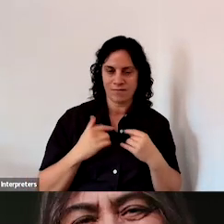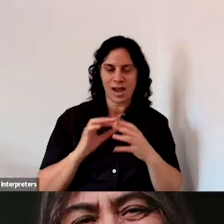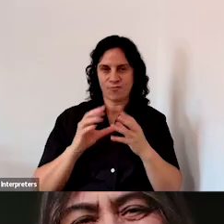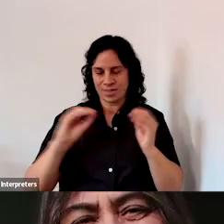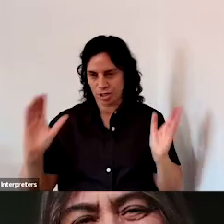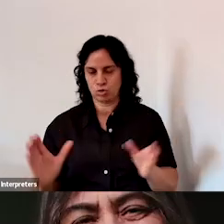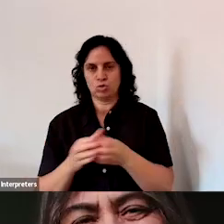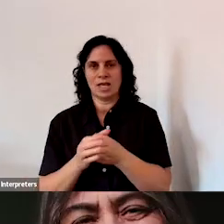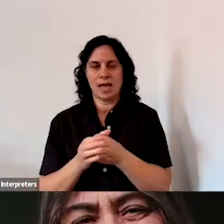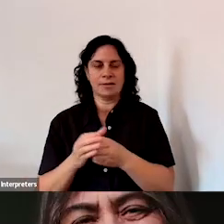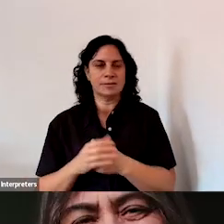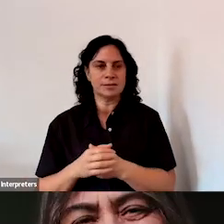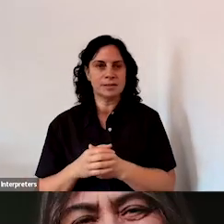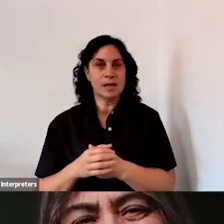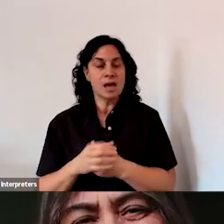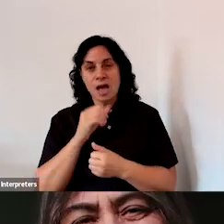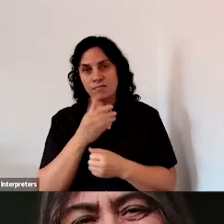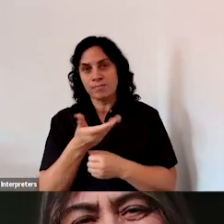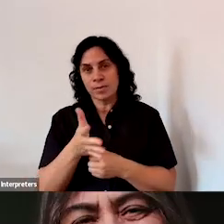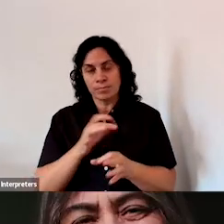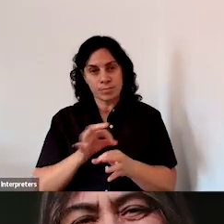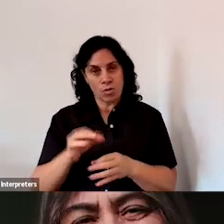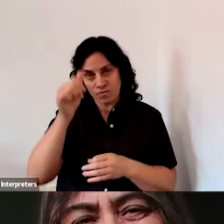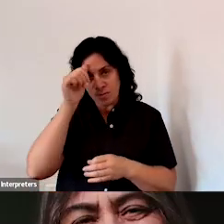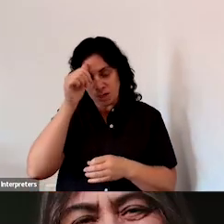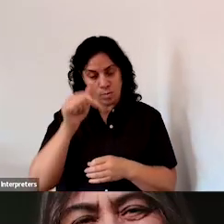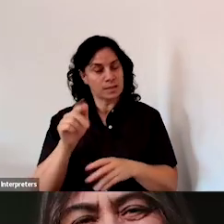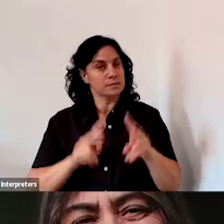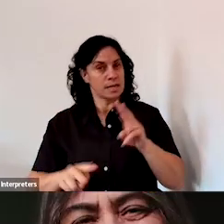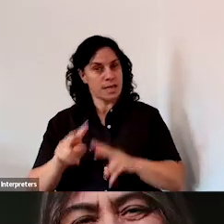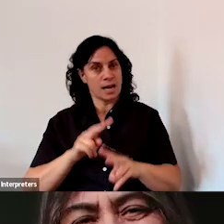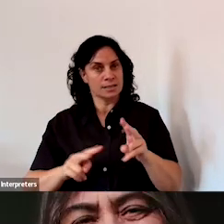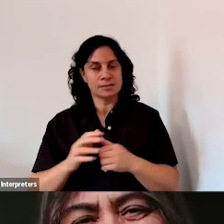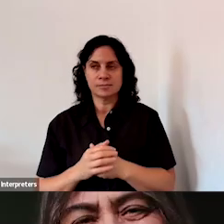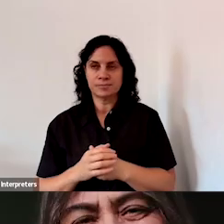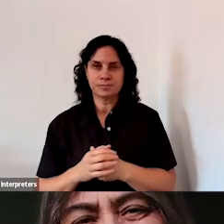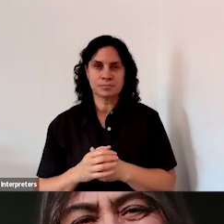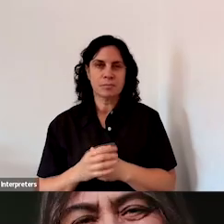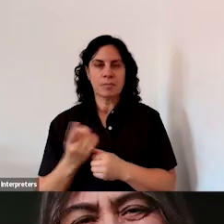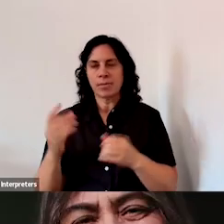For anyone who may not be familiar with this kind of analysis, one way to think about it is to imagine,